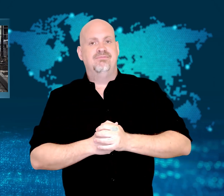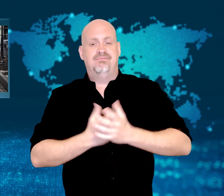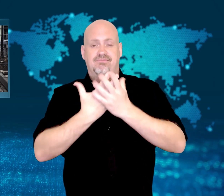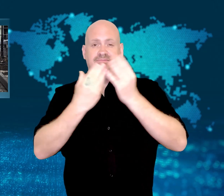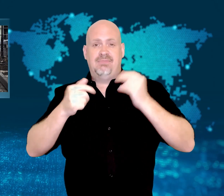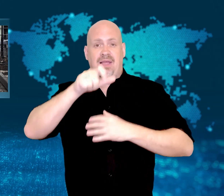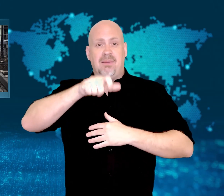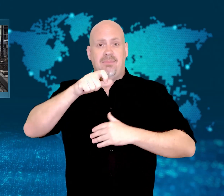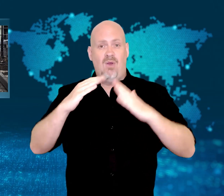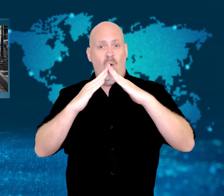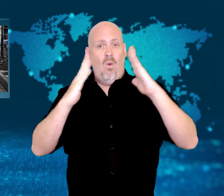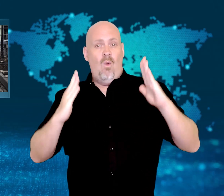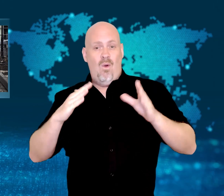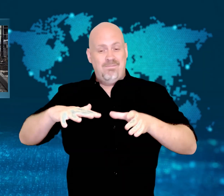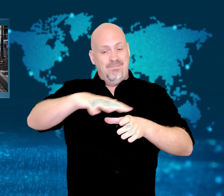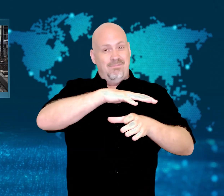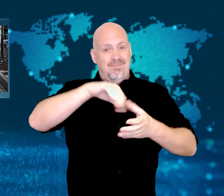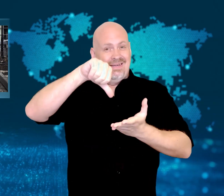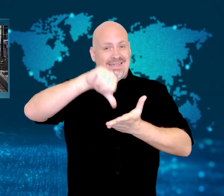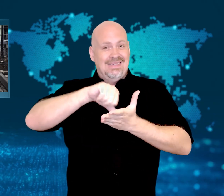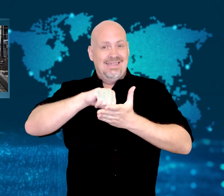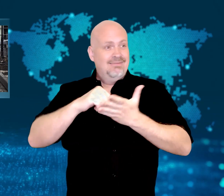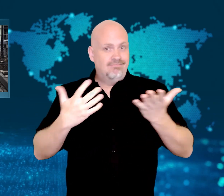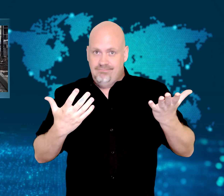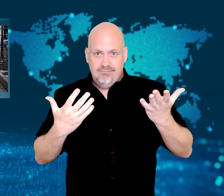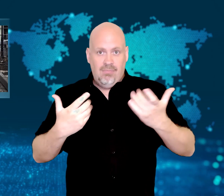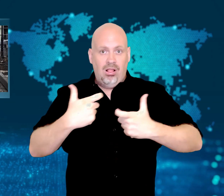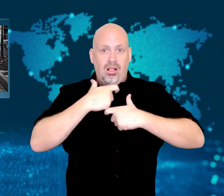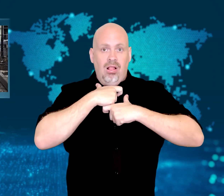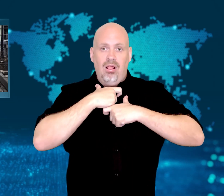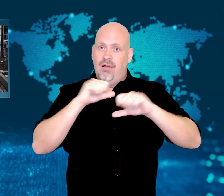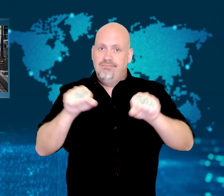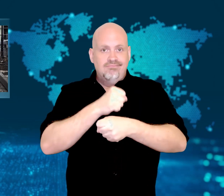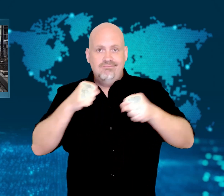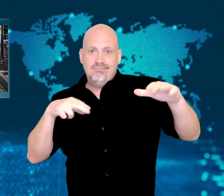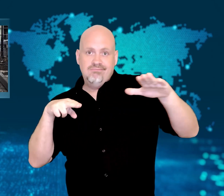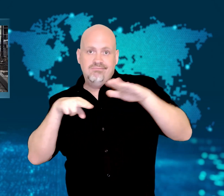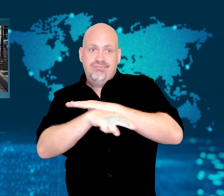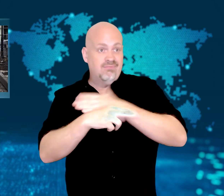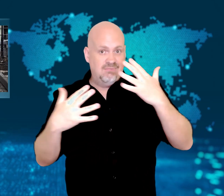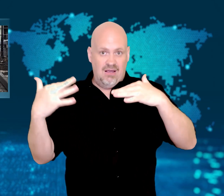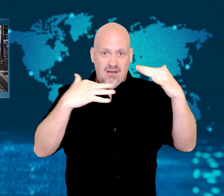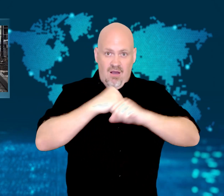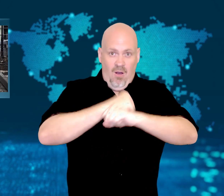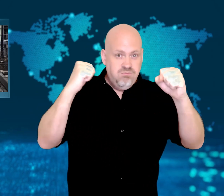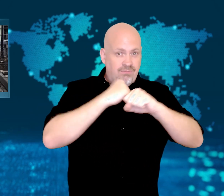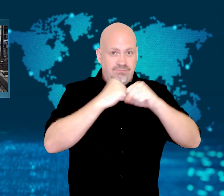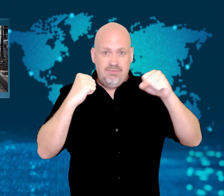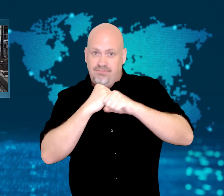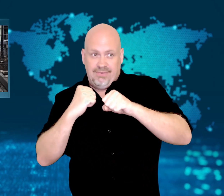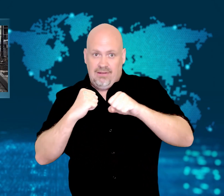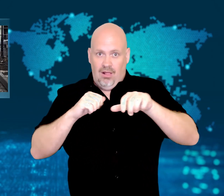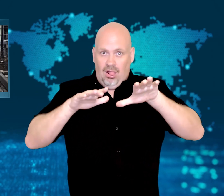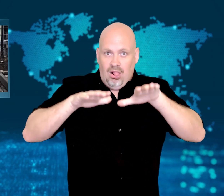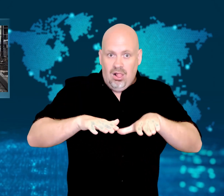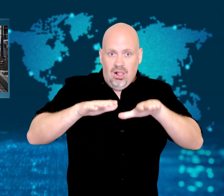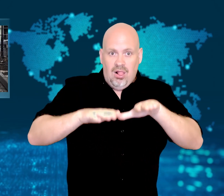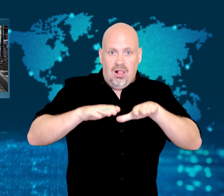and a maternity hospital, theater, residential buildings,